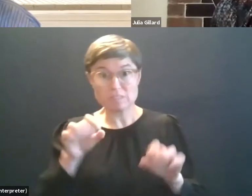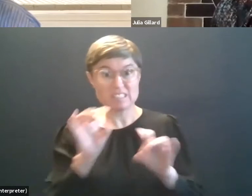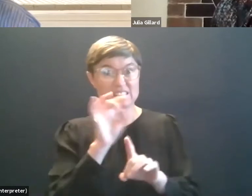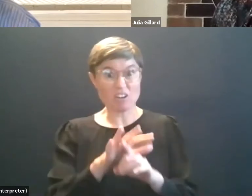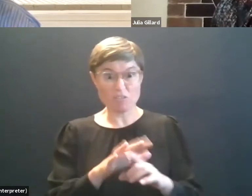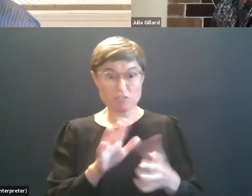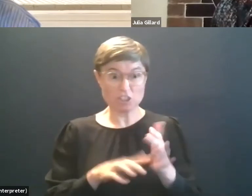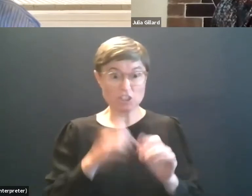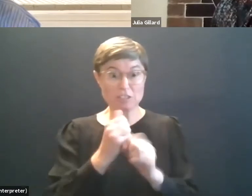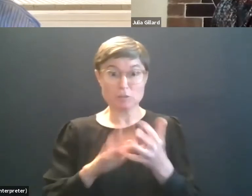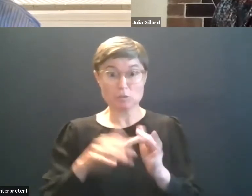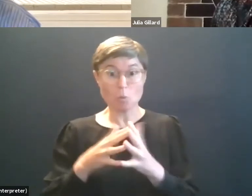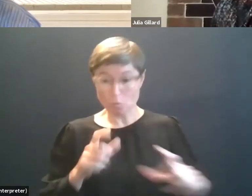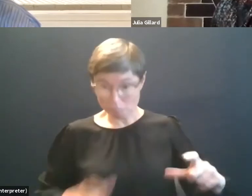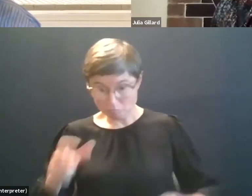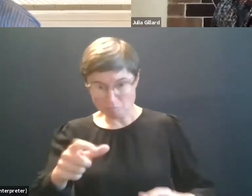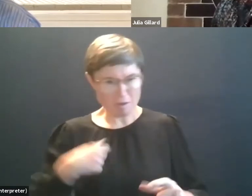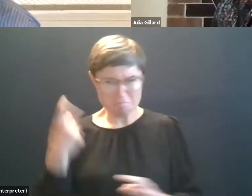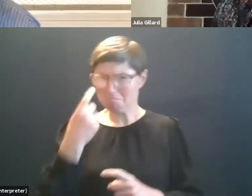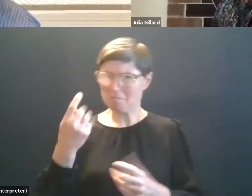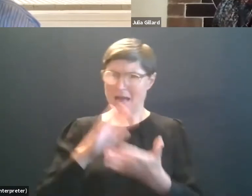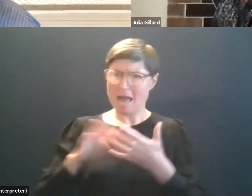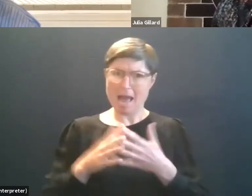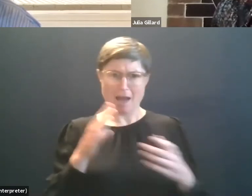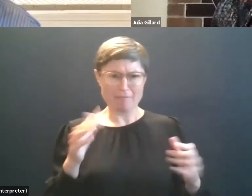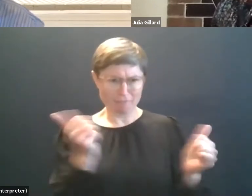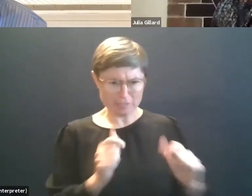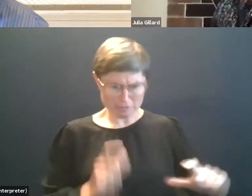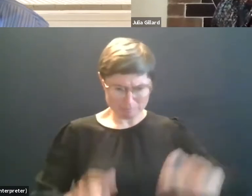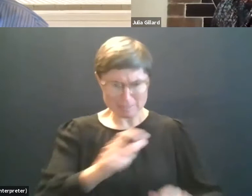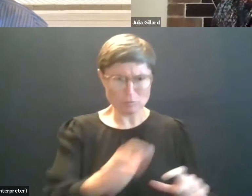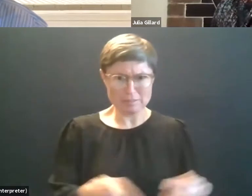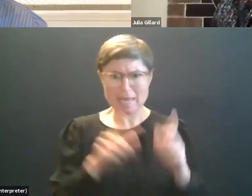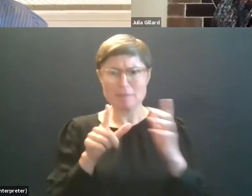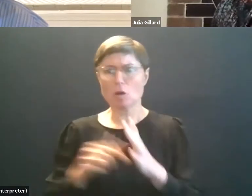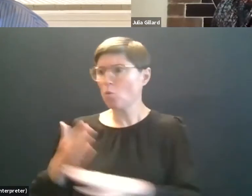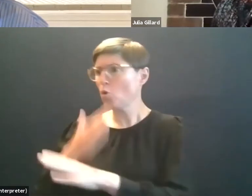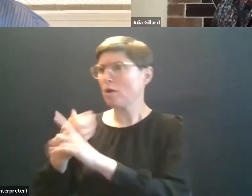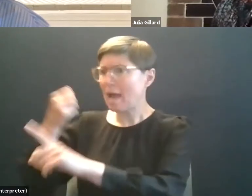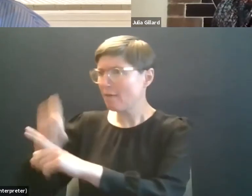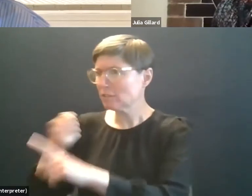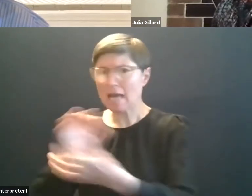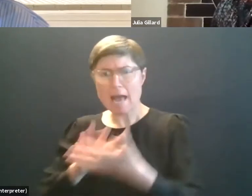all the advocacy and engagement that you have been doing in 2020. How are you feeling as the year draws to a close?